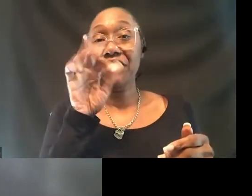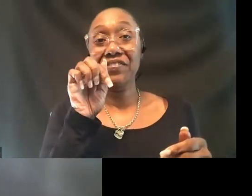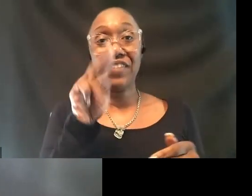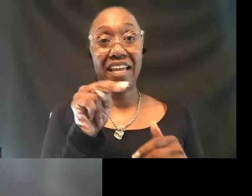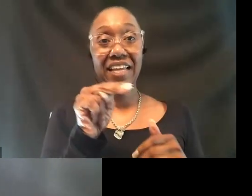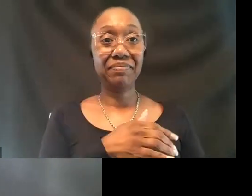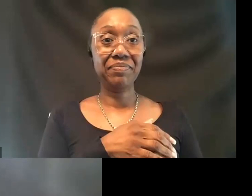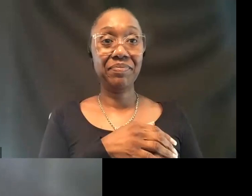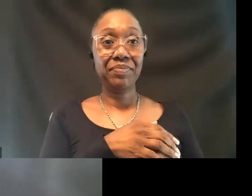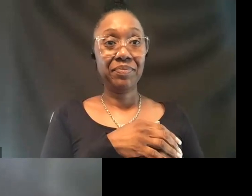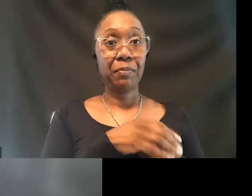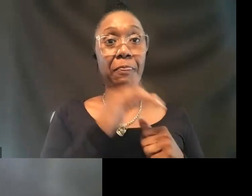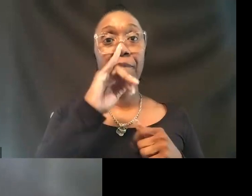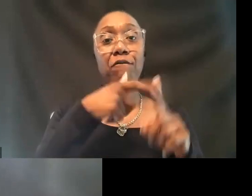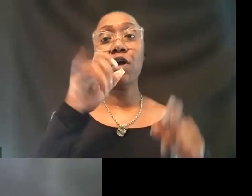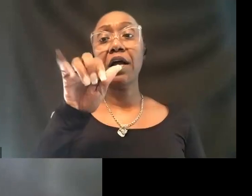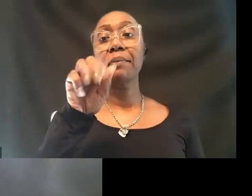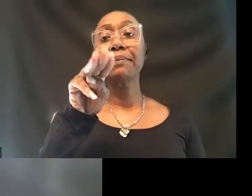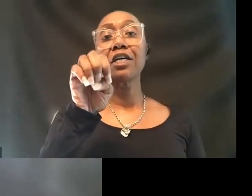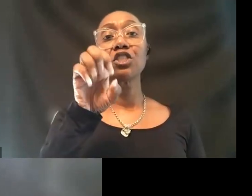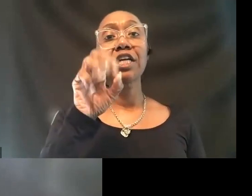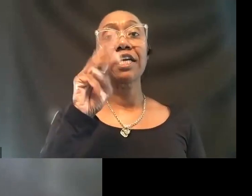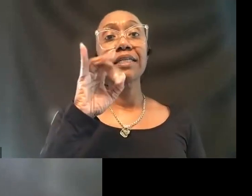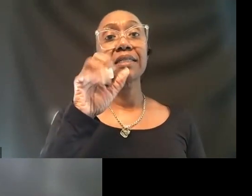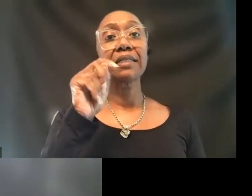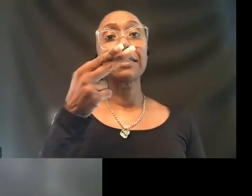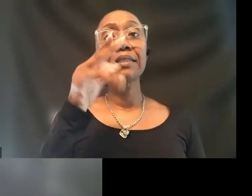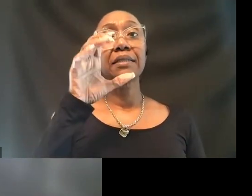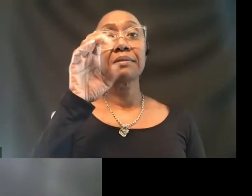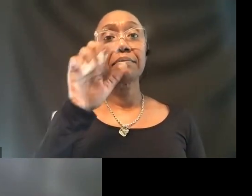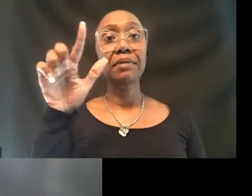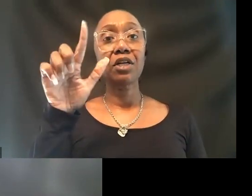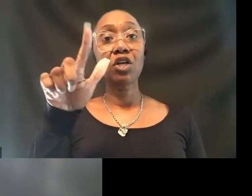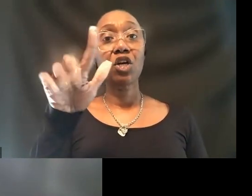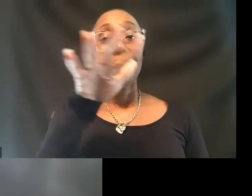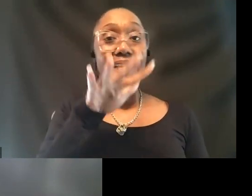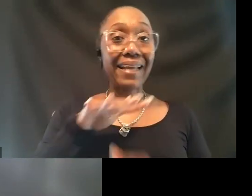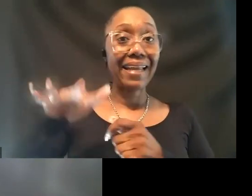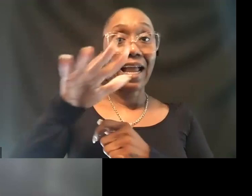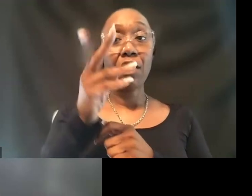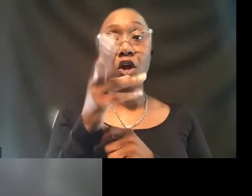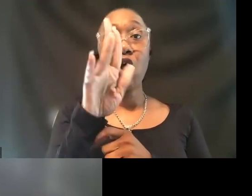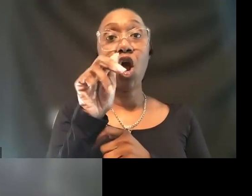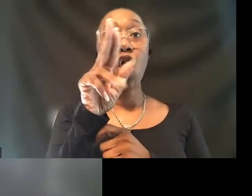From, James Mitchell. Urban Search and Rescue encounters these people.